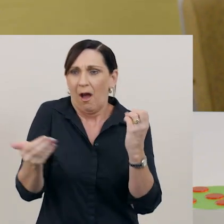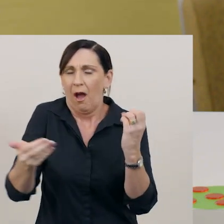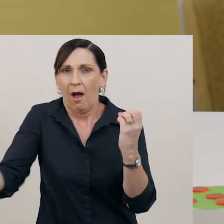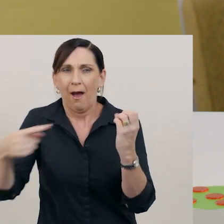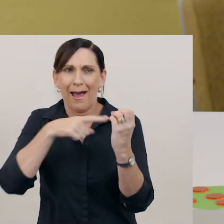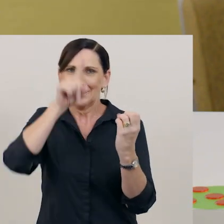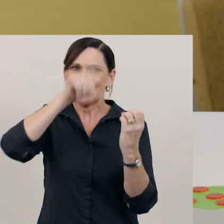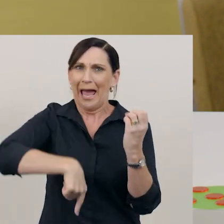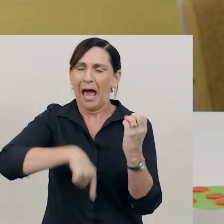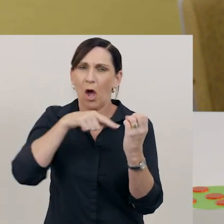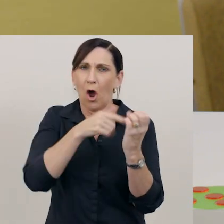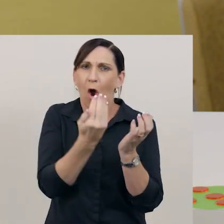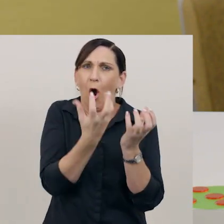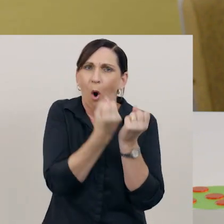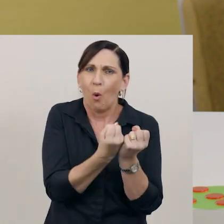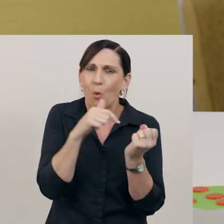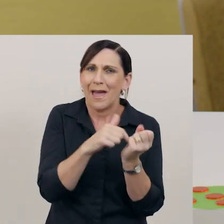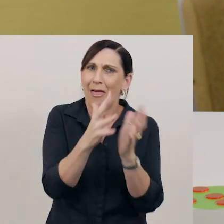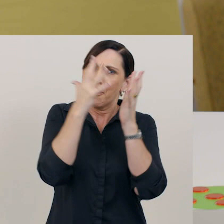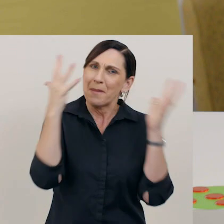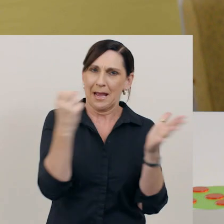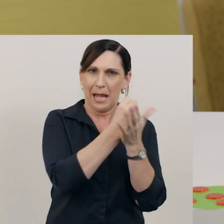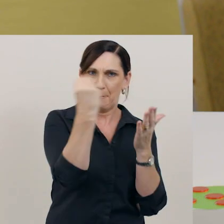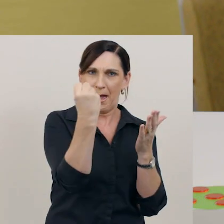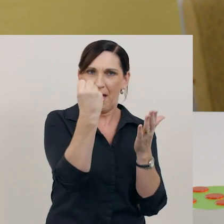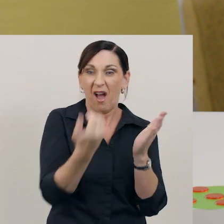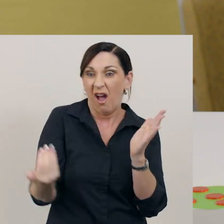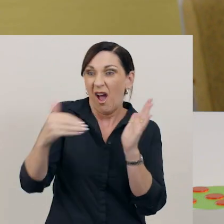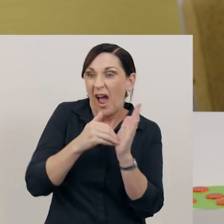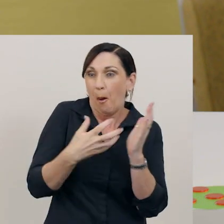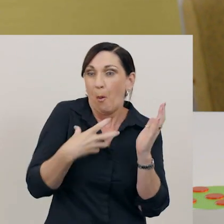and count on the smaller number, to find the answer.